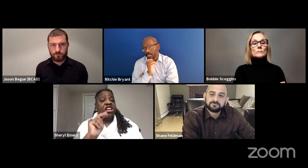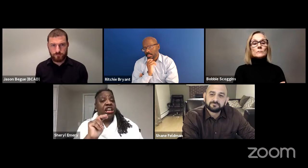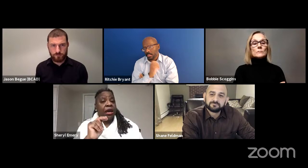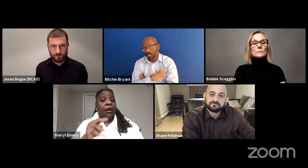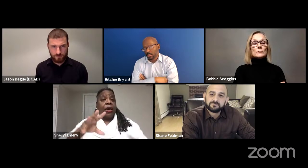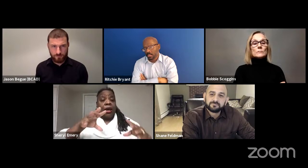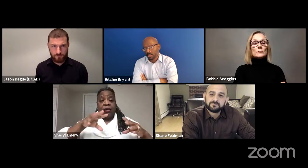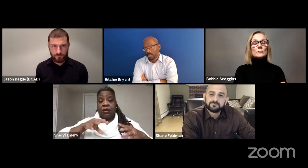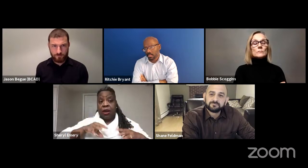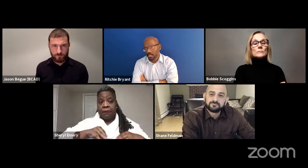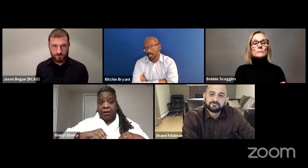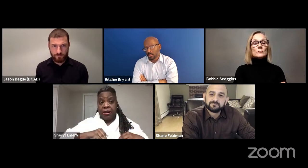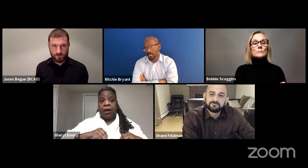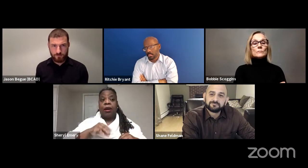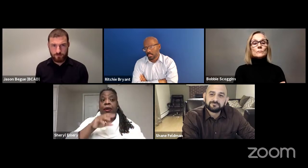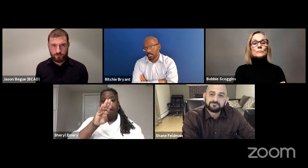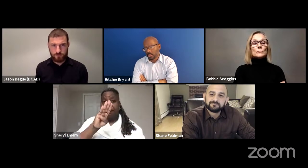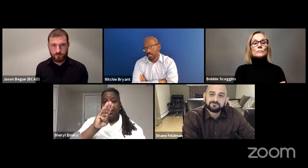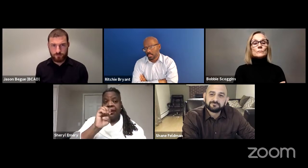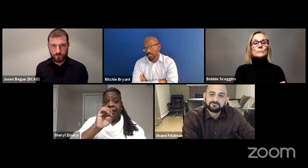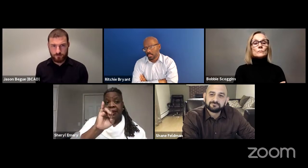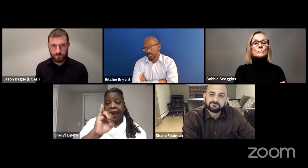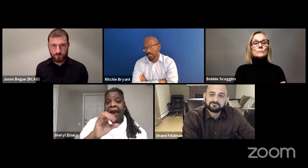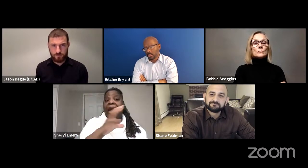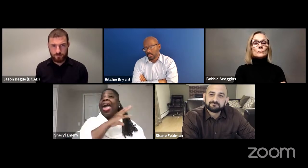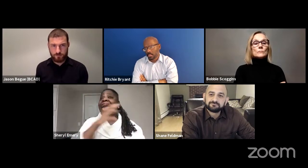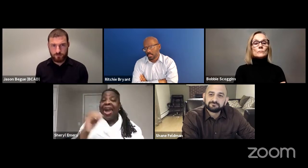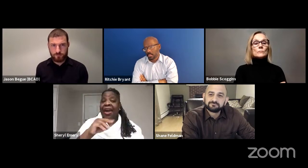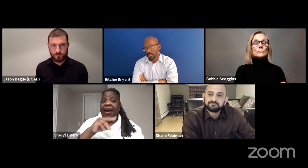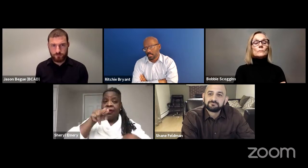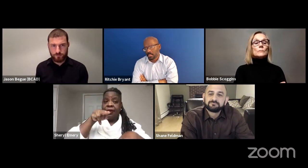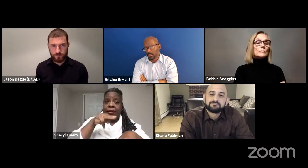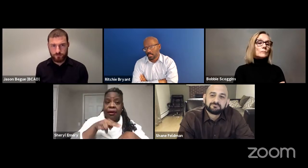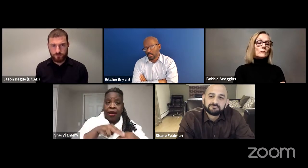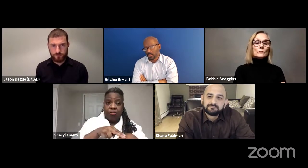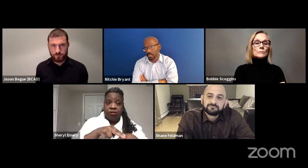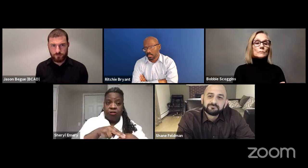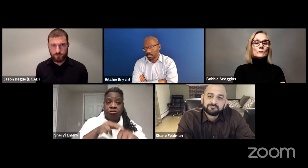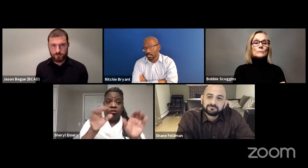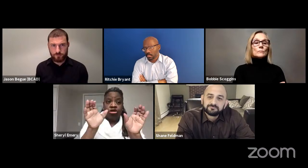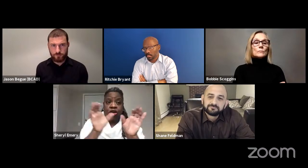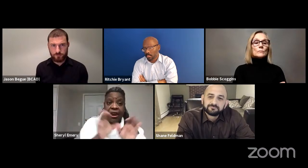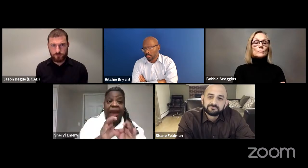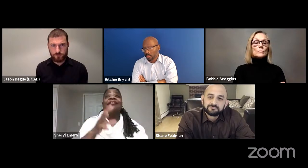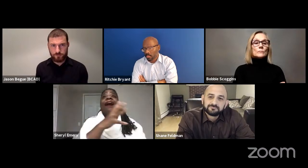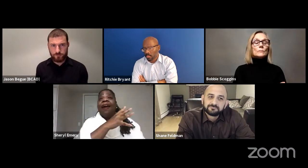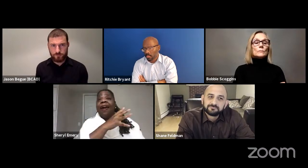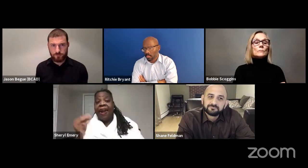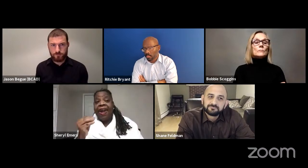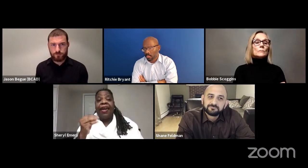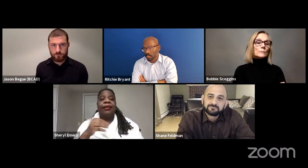flexibility to those states. For example, in Michigan, we provided ‑‑ we accepted